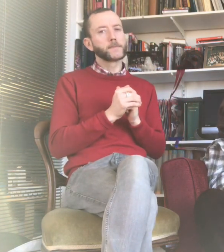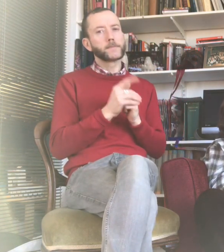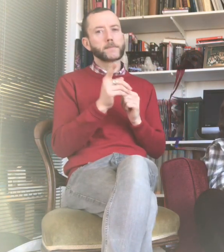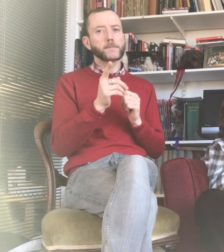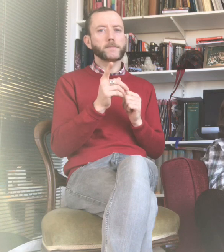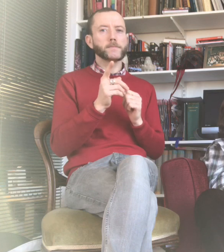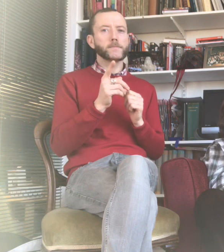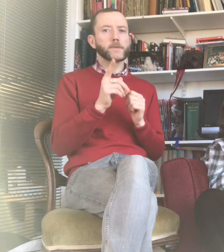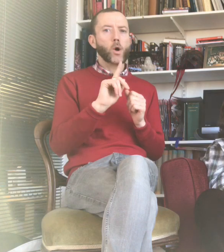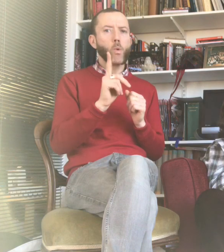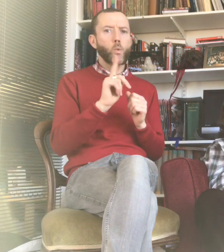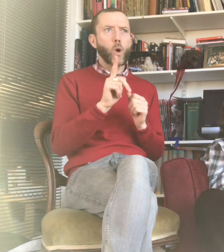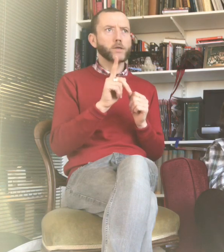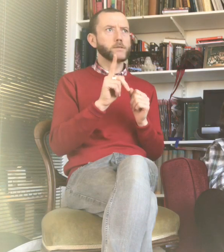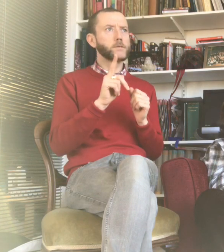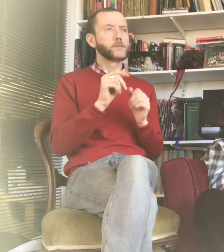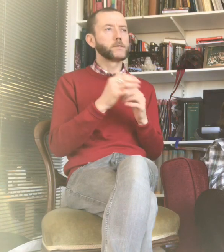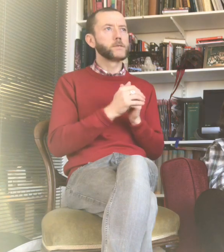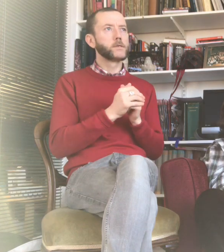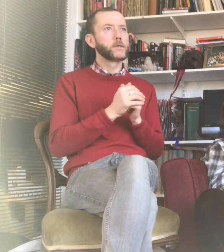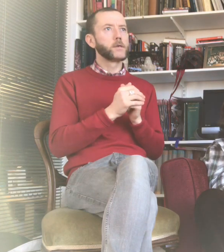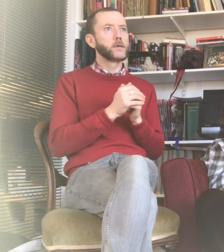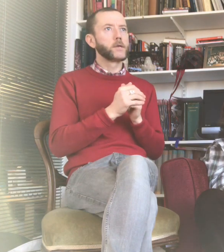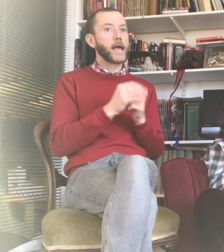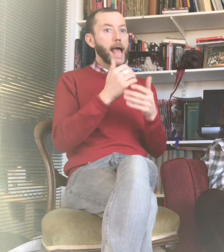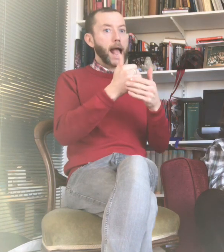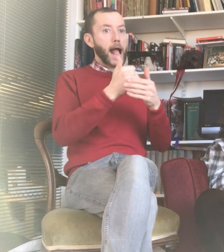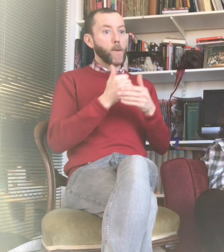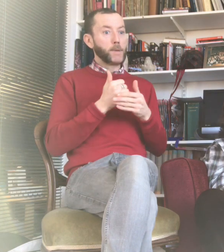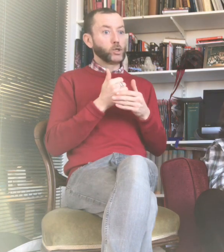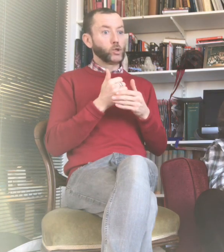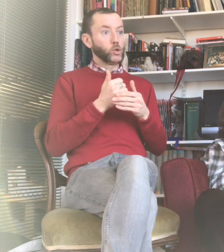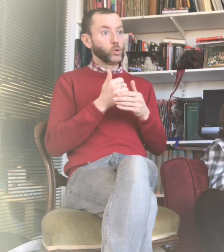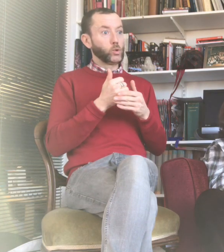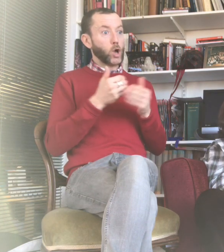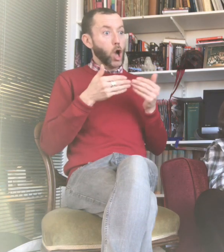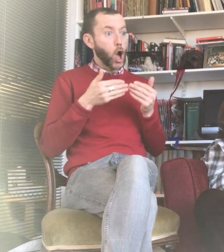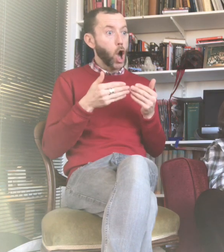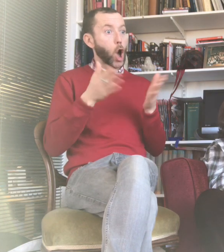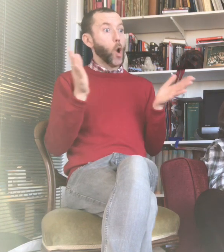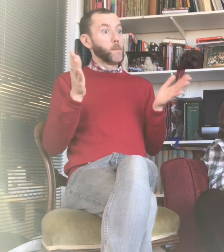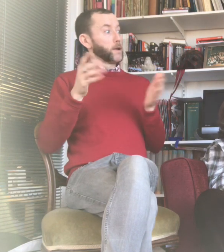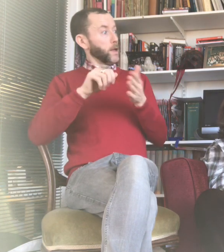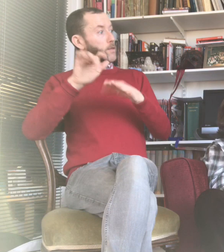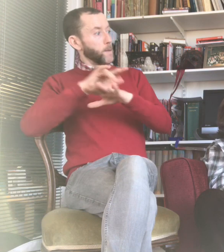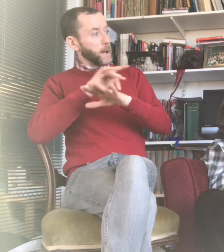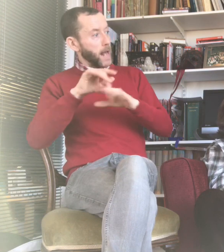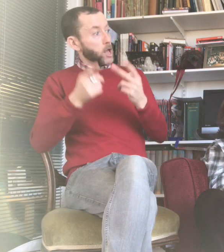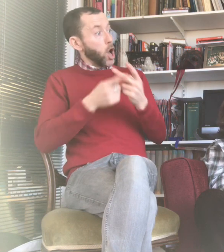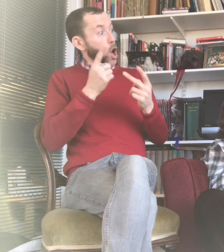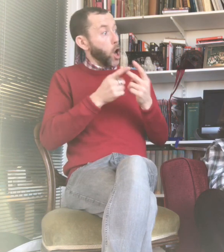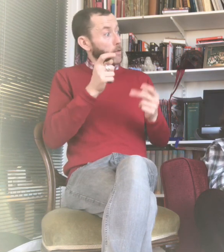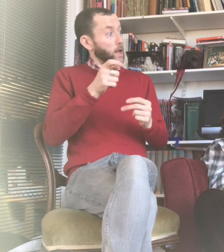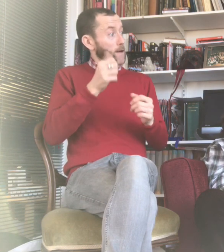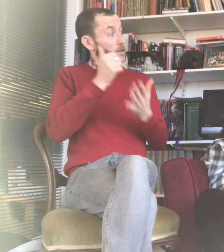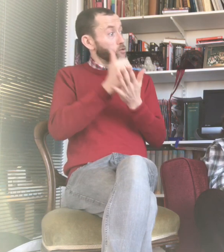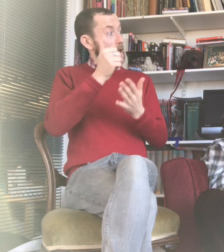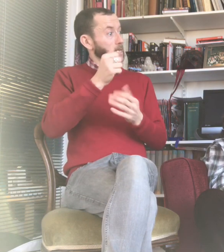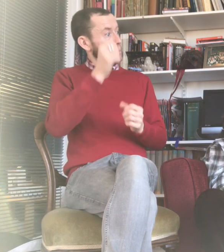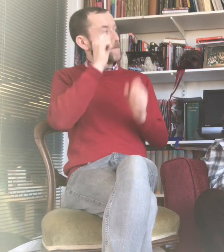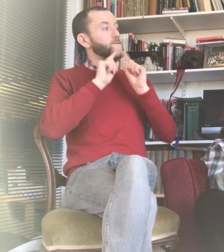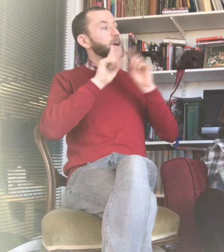What unlocked it for me was another of the great legends of the RSC, John Barton, who